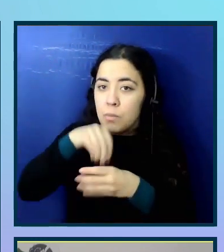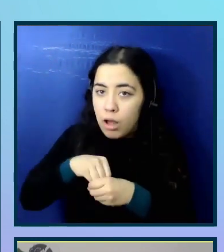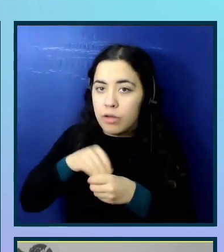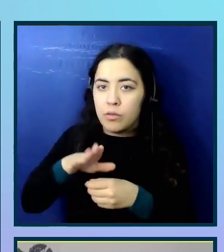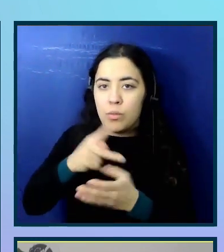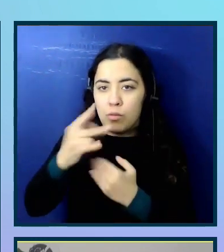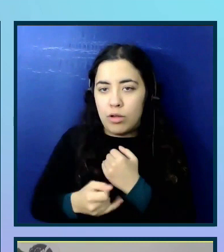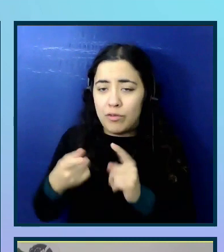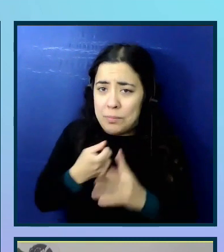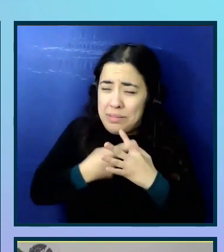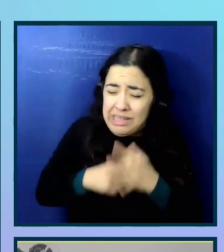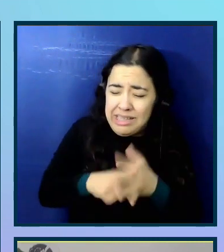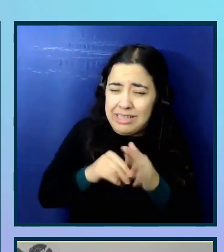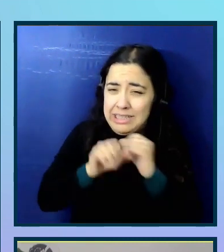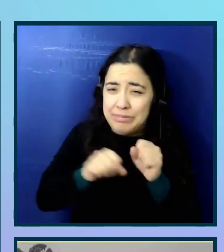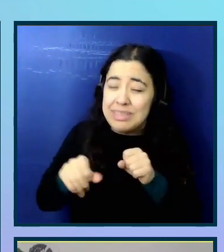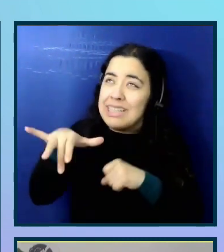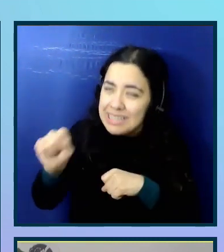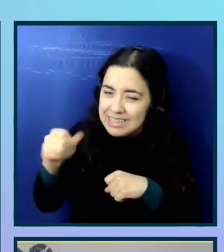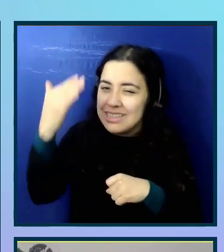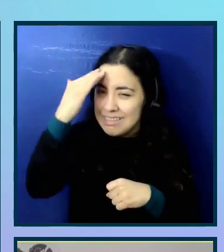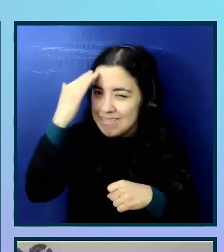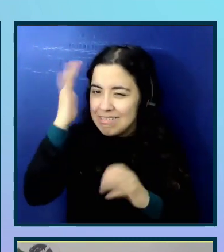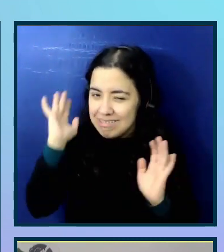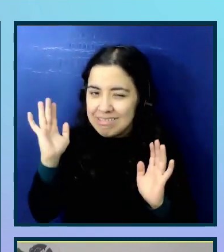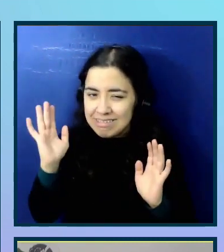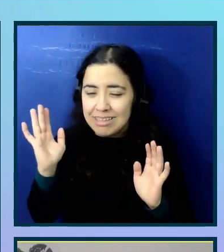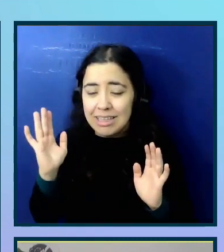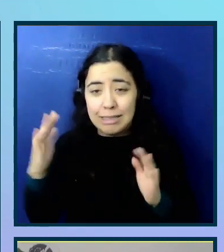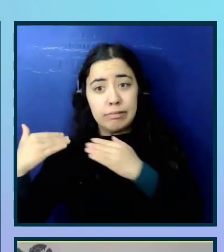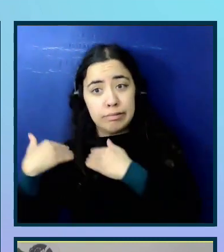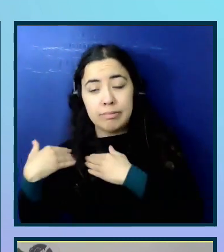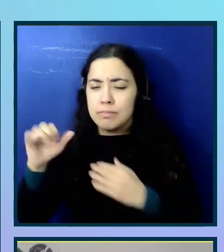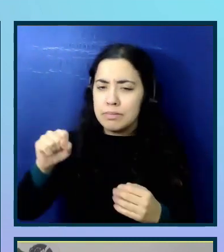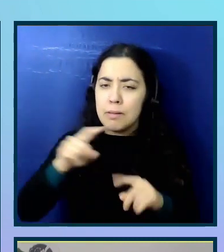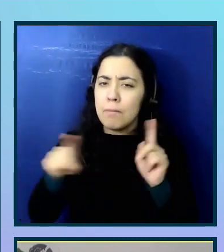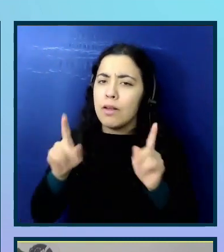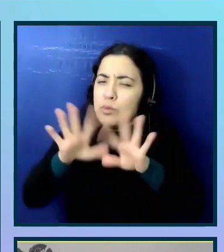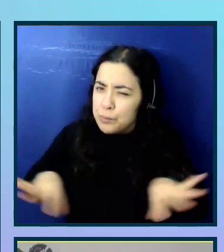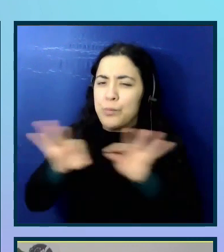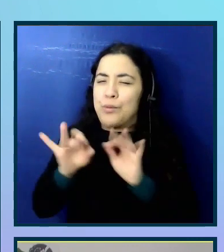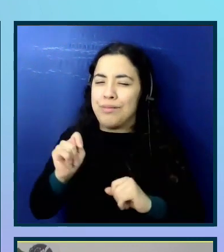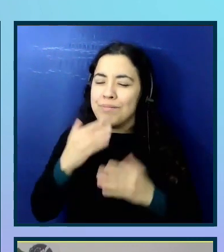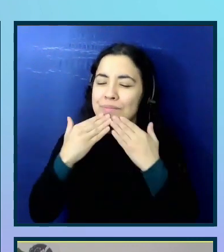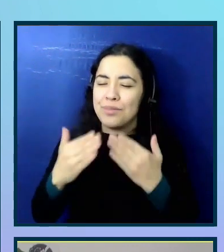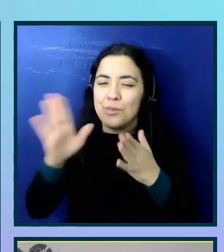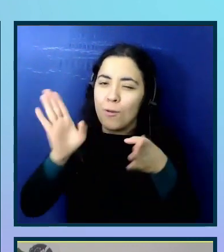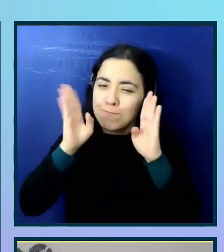And yes, it's a big, it's a long, the main job, but trust me, it's worth it. Thank you for your attention.